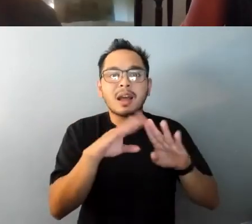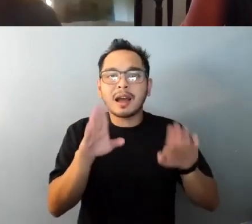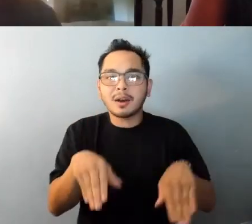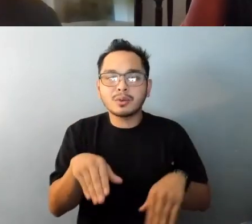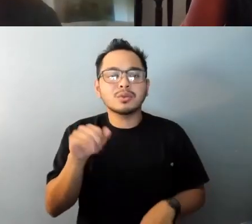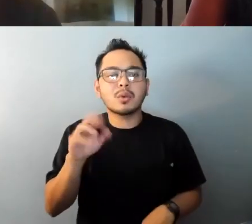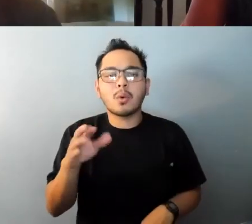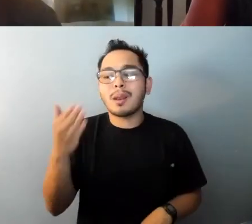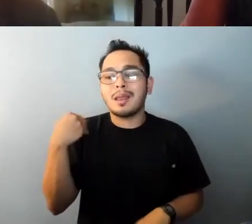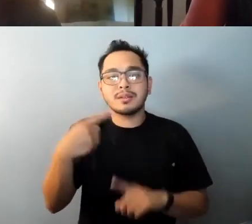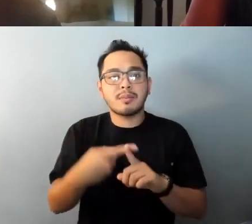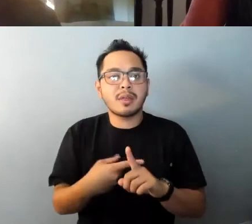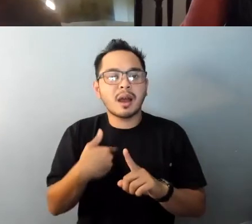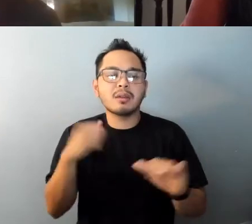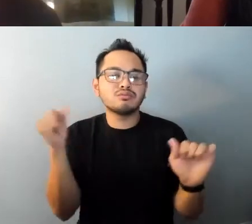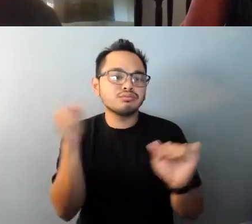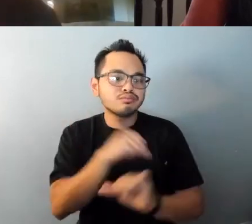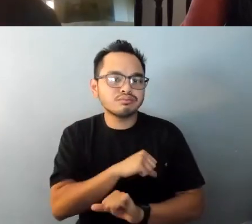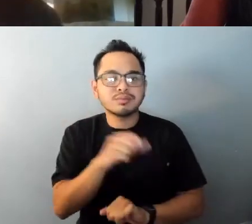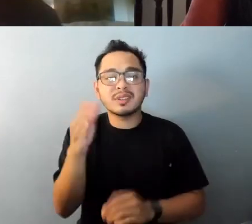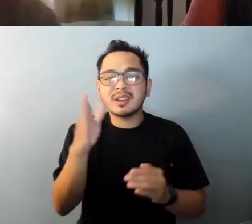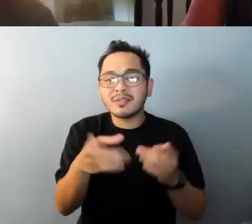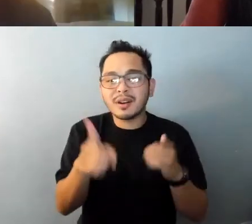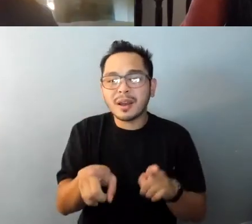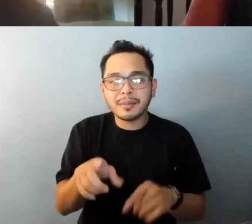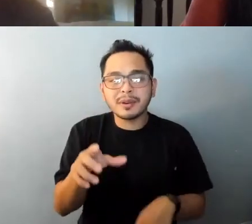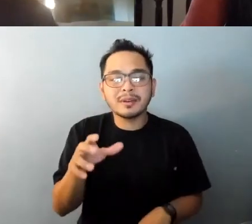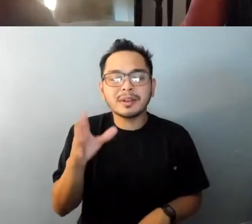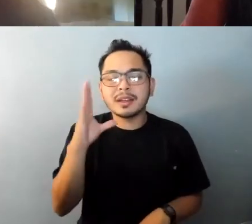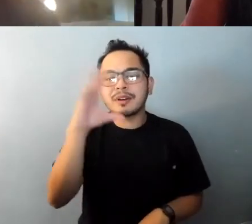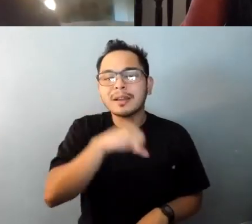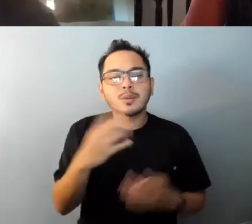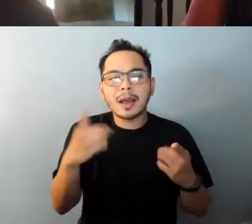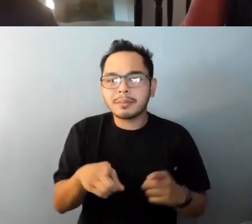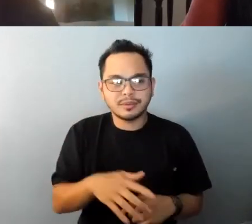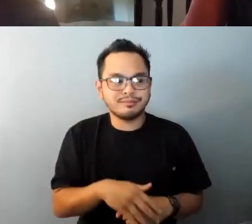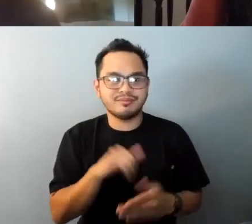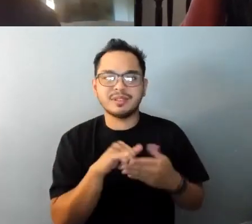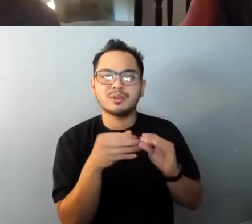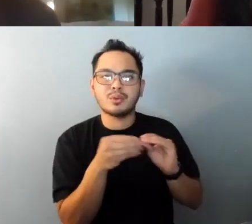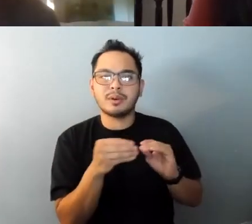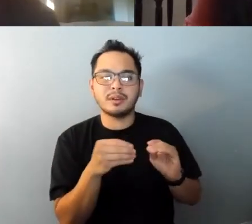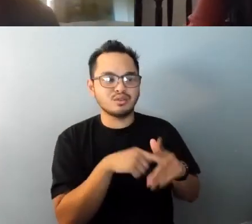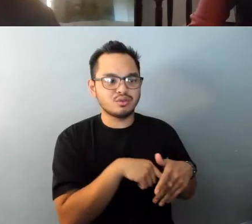I got so drunk and you will never guess where I ended up.